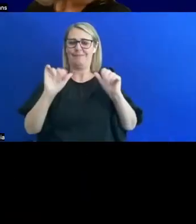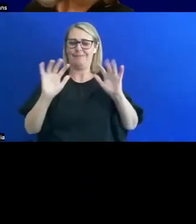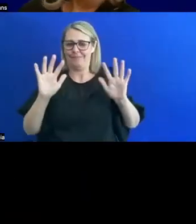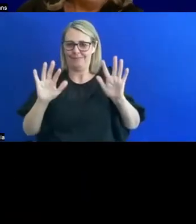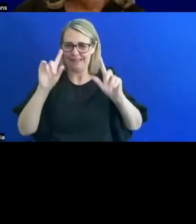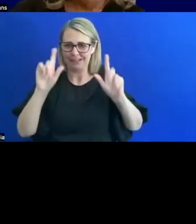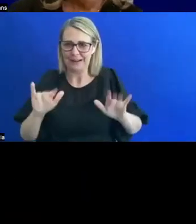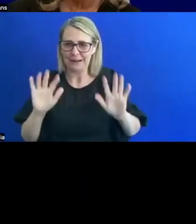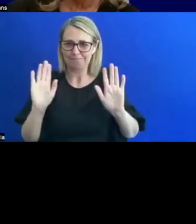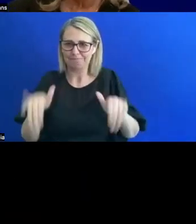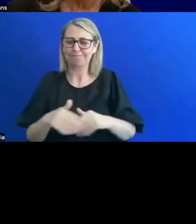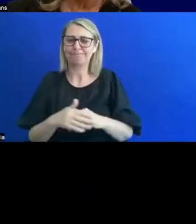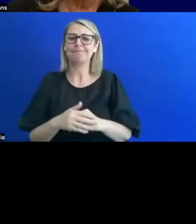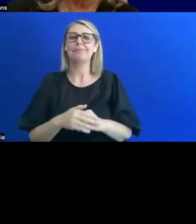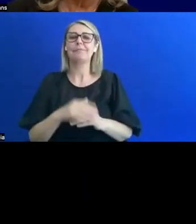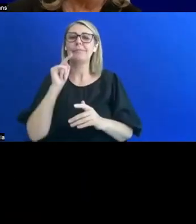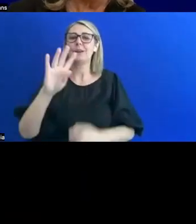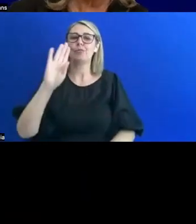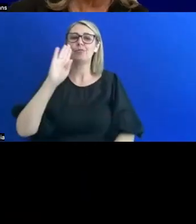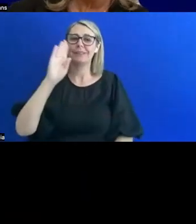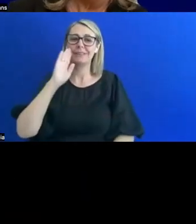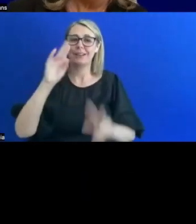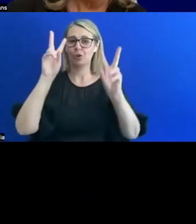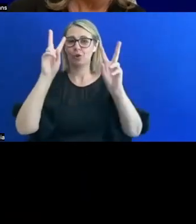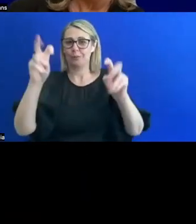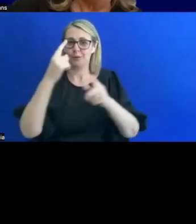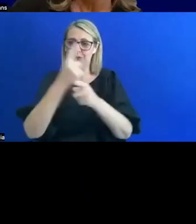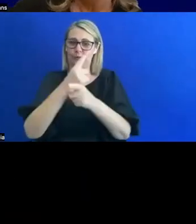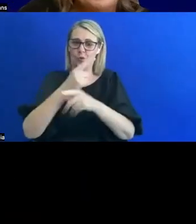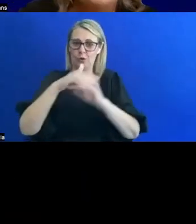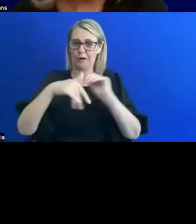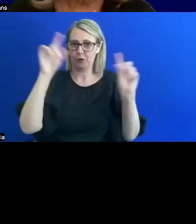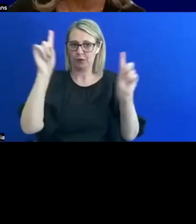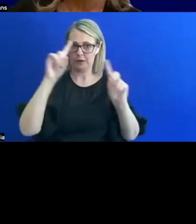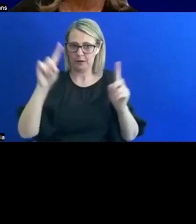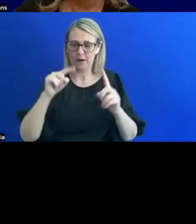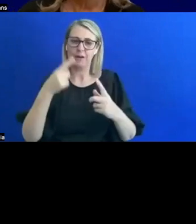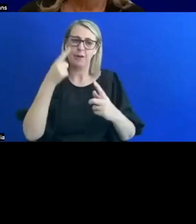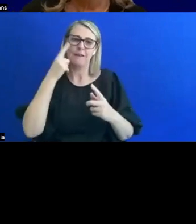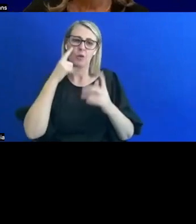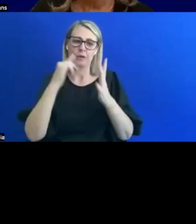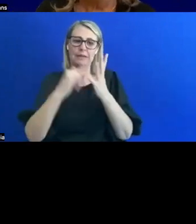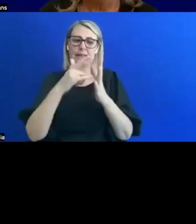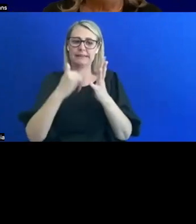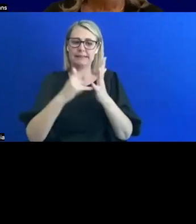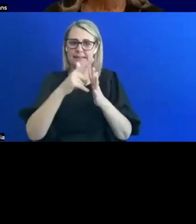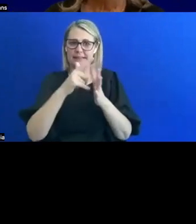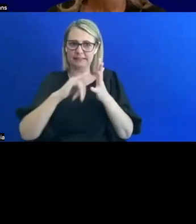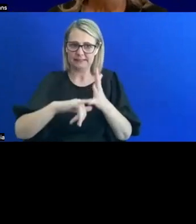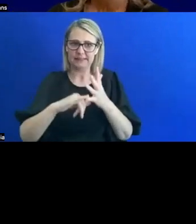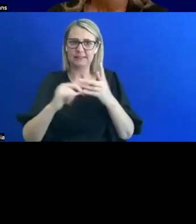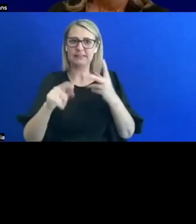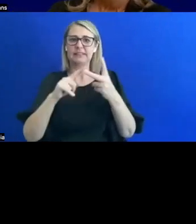So our presentation topics today are looking at our senses, the history of interoception,